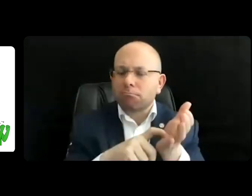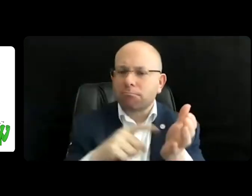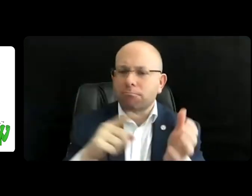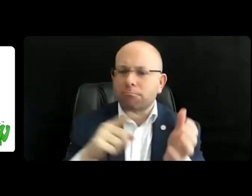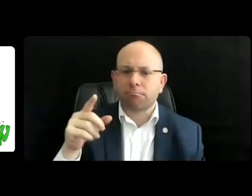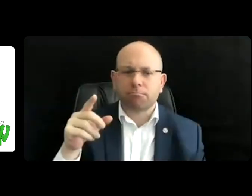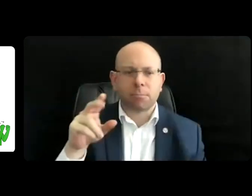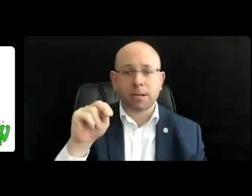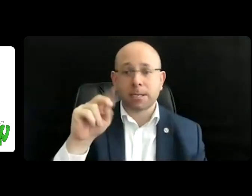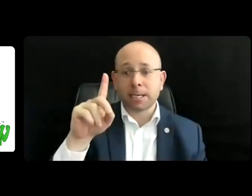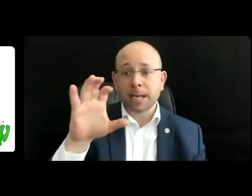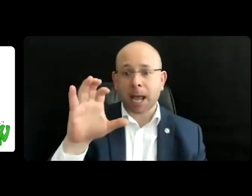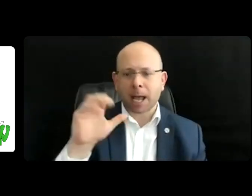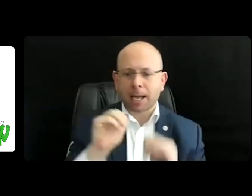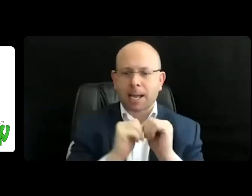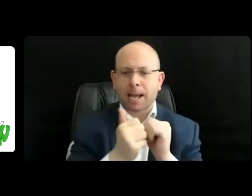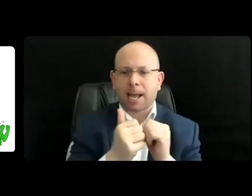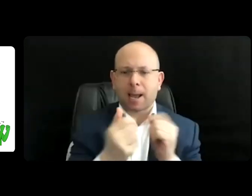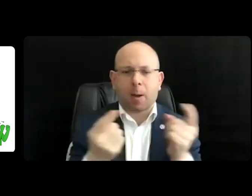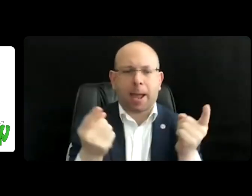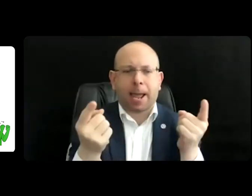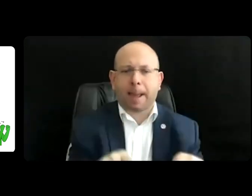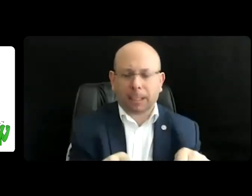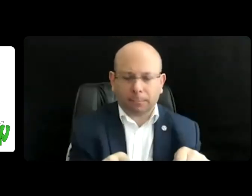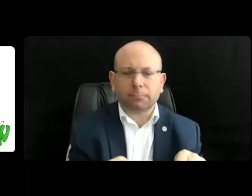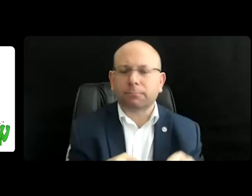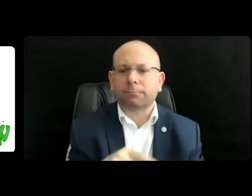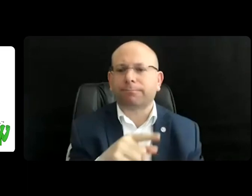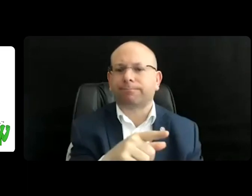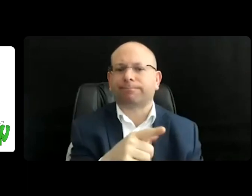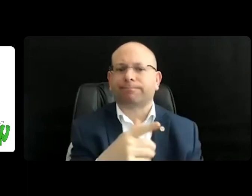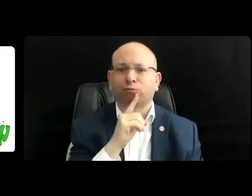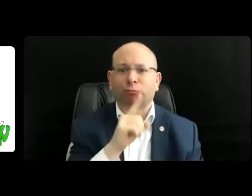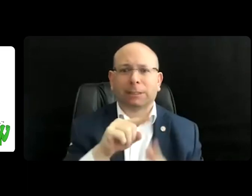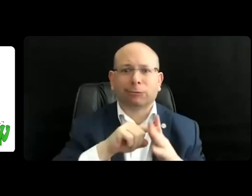they have should be recognized to the NDEC committee.